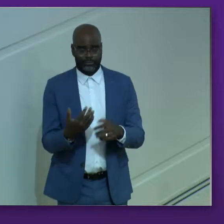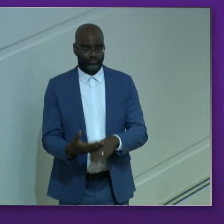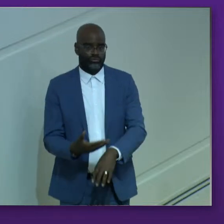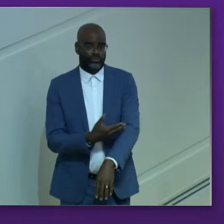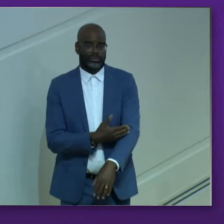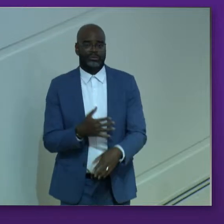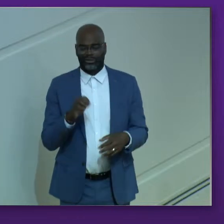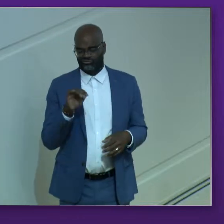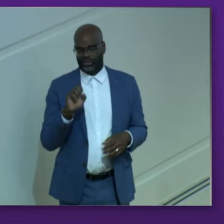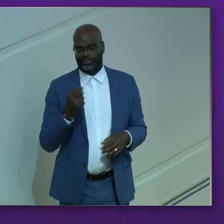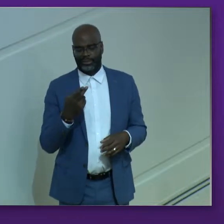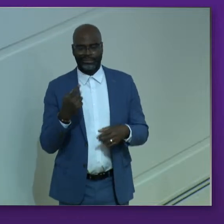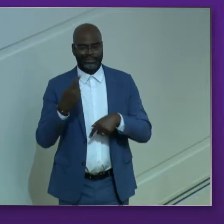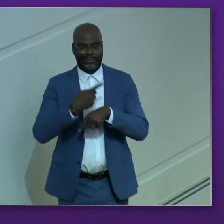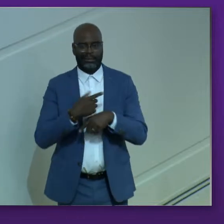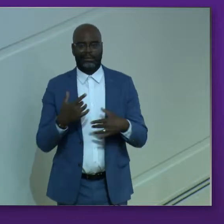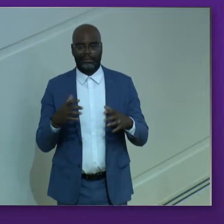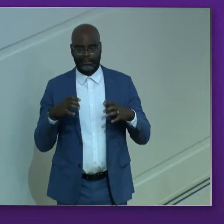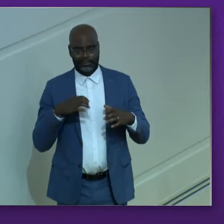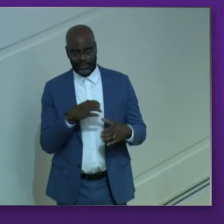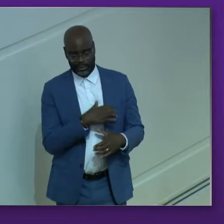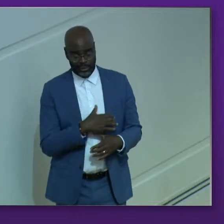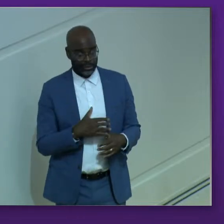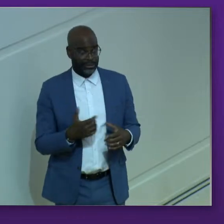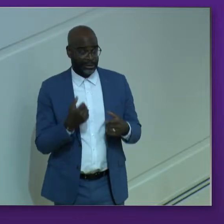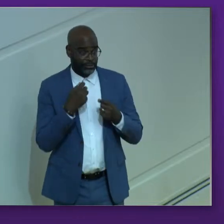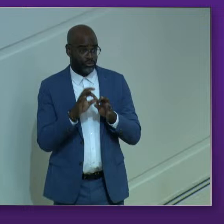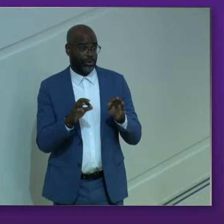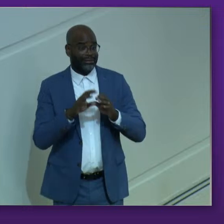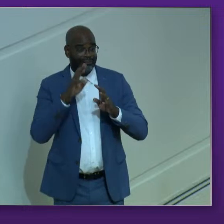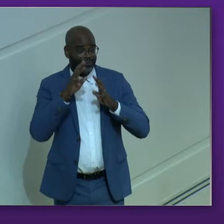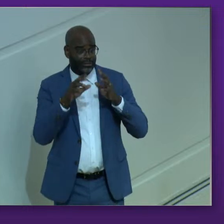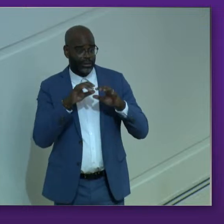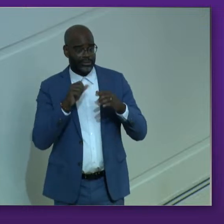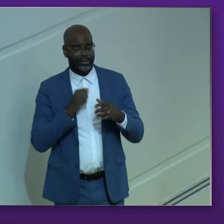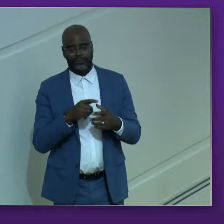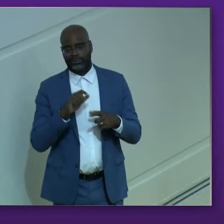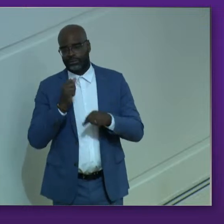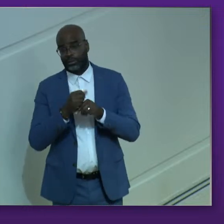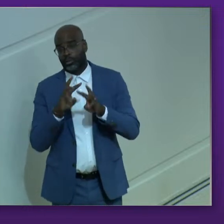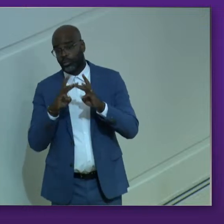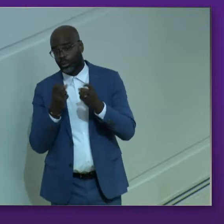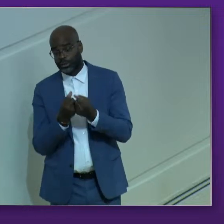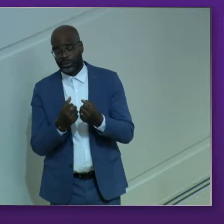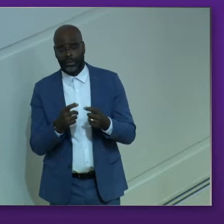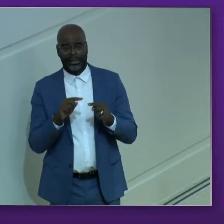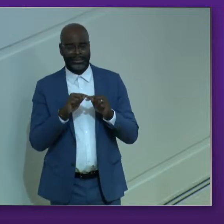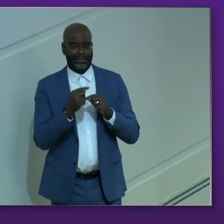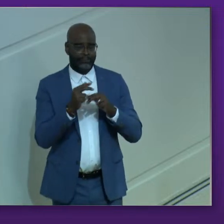MEMBERS. AND AT THE EVENT DONORS ARE REMINDED HOW THEIR SUPPORT IS HELPING TO ADVANCE THE MISSION OF THE COLLEGE ONE STUDENT AT A